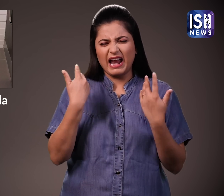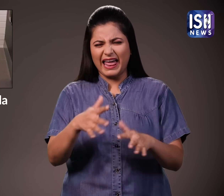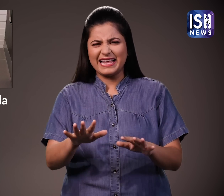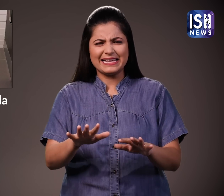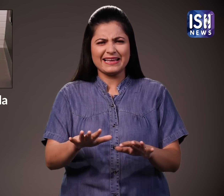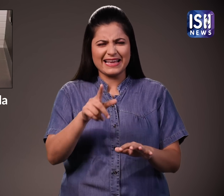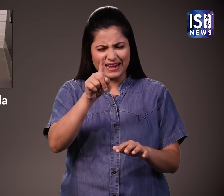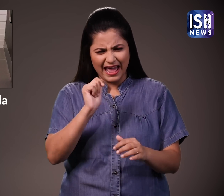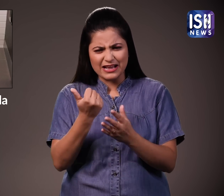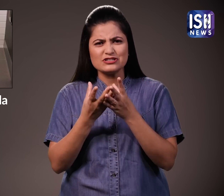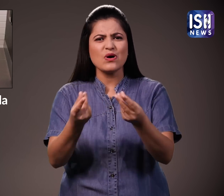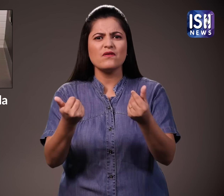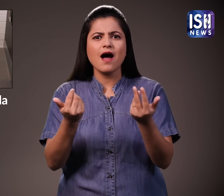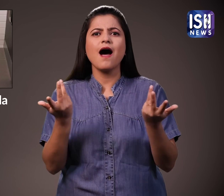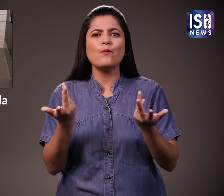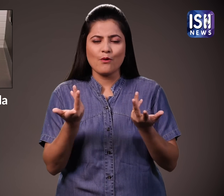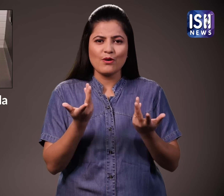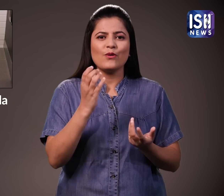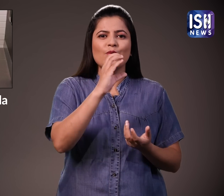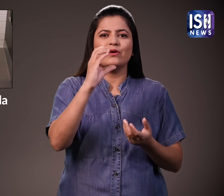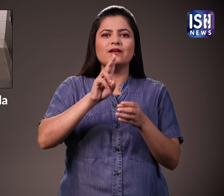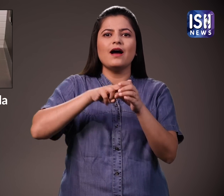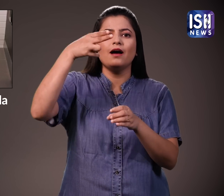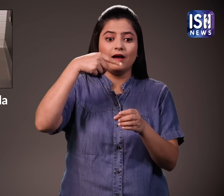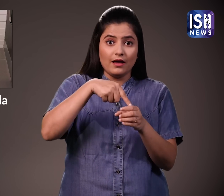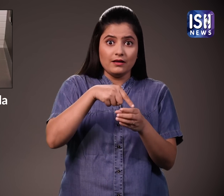Now use Coca-Cola to get rid of these stains!